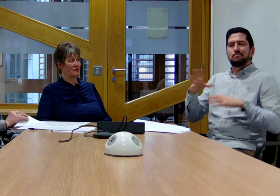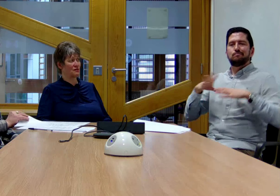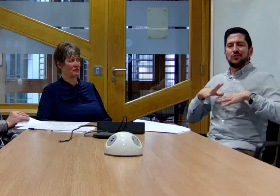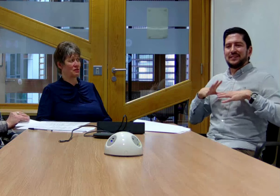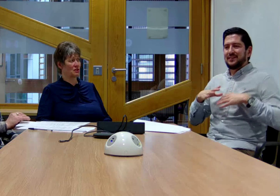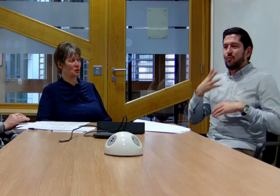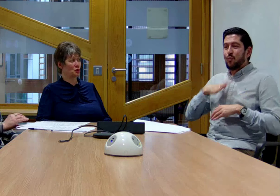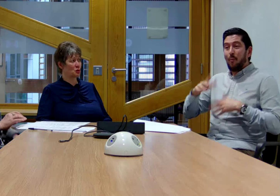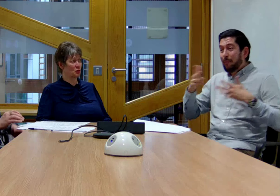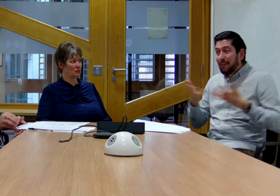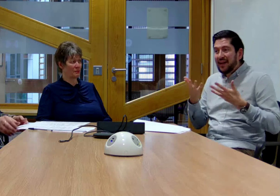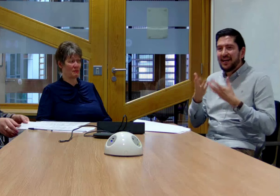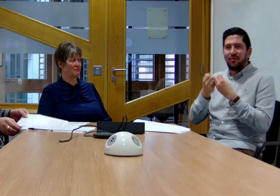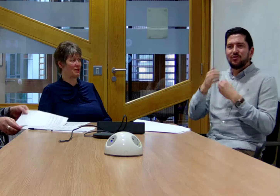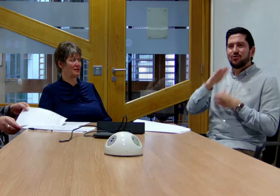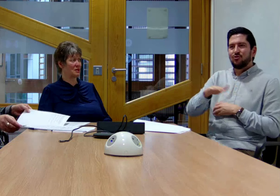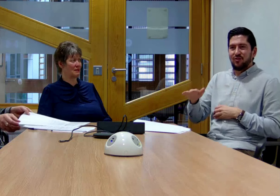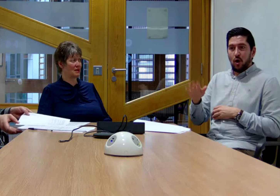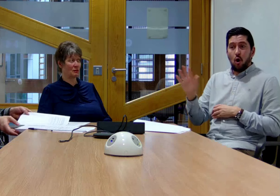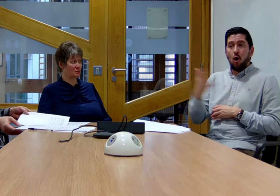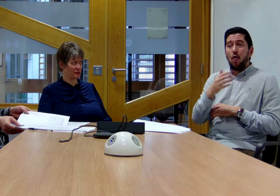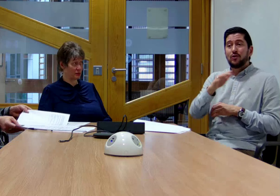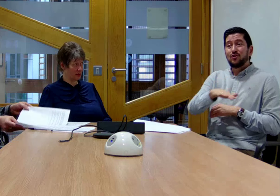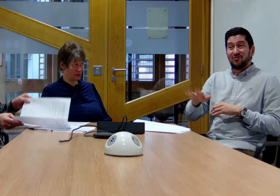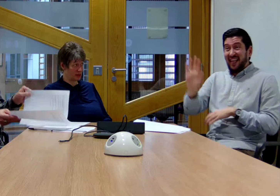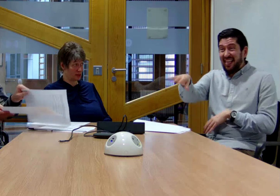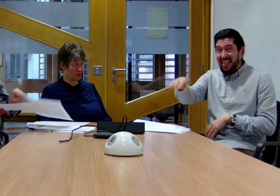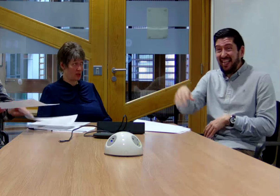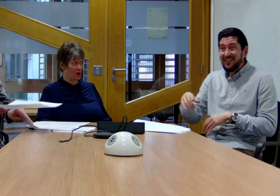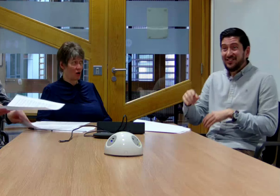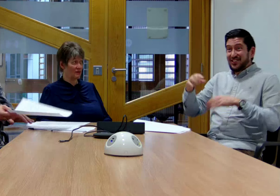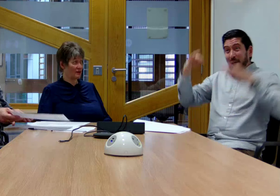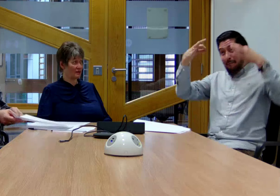Nothing particularly useful, so if a deaf child is in the school and maybe at break